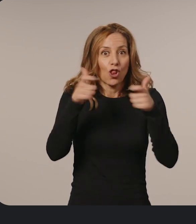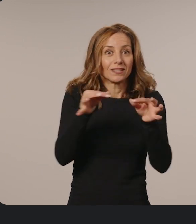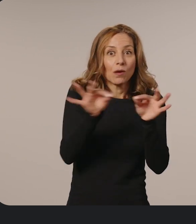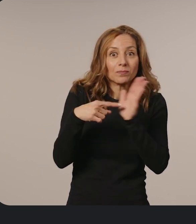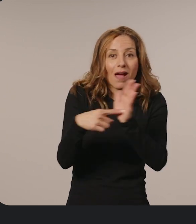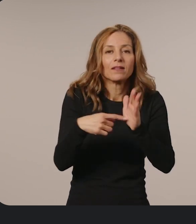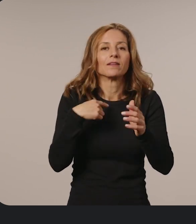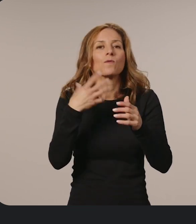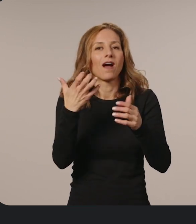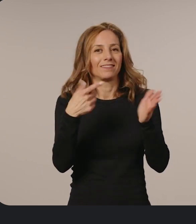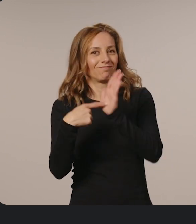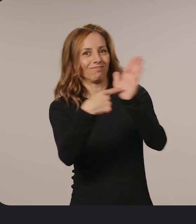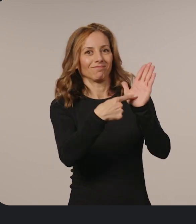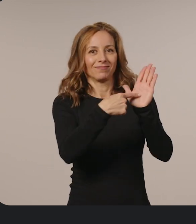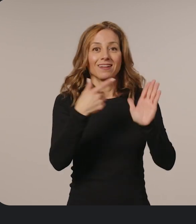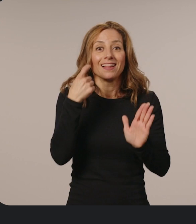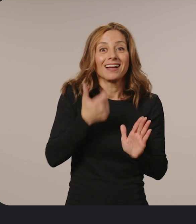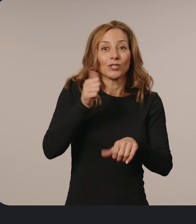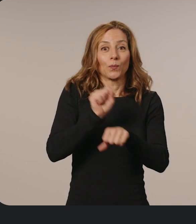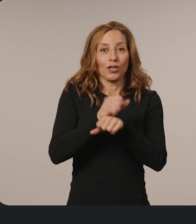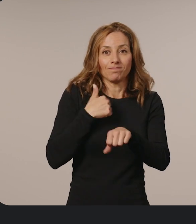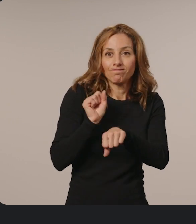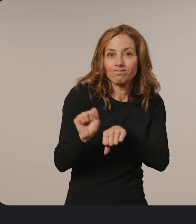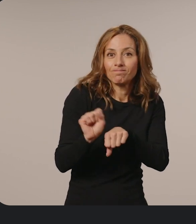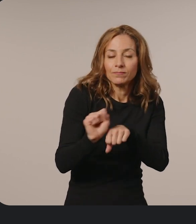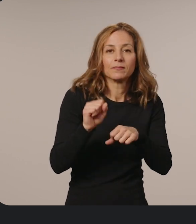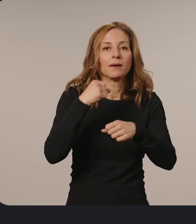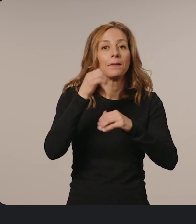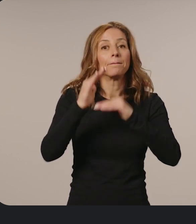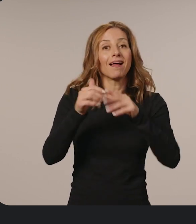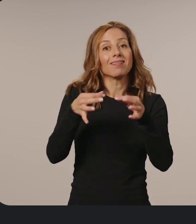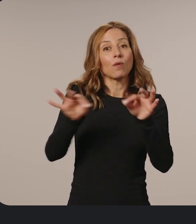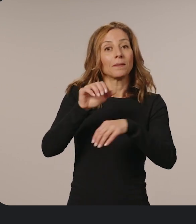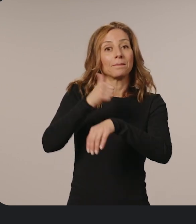I would like to call out latest work we've been doing to make building language models safer.